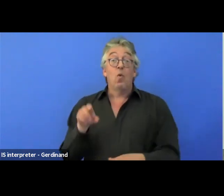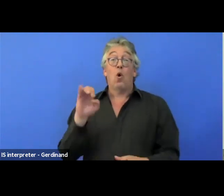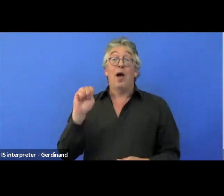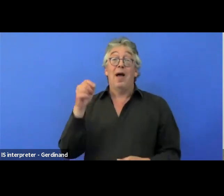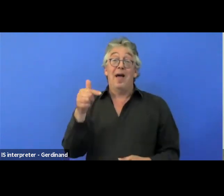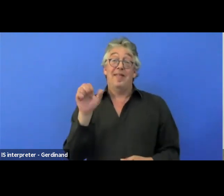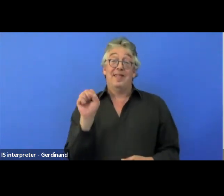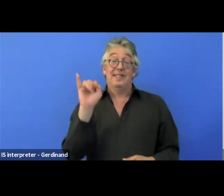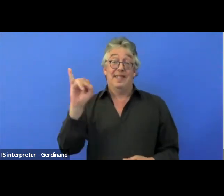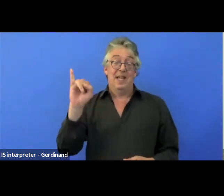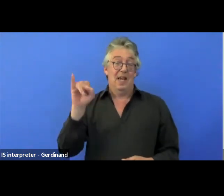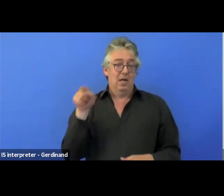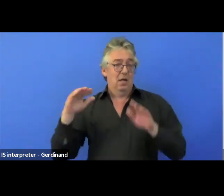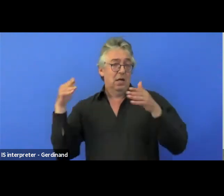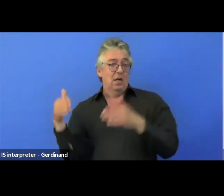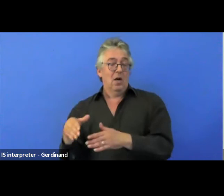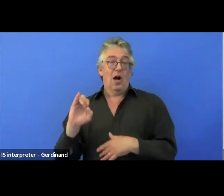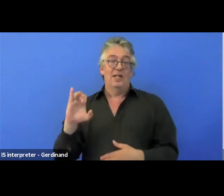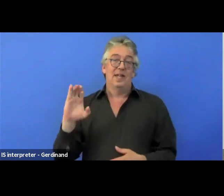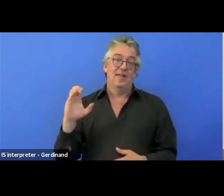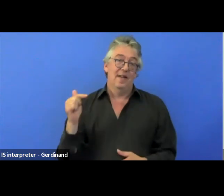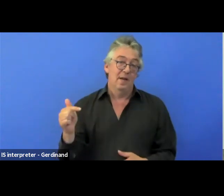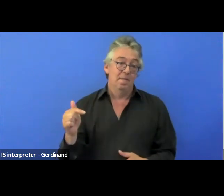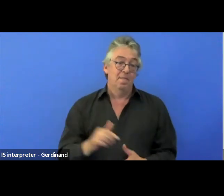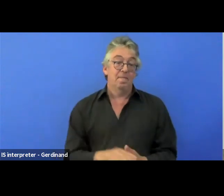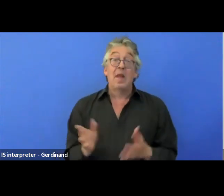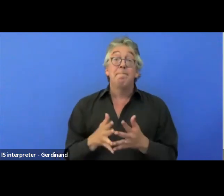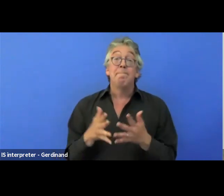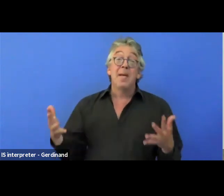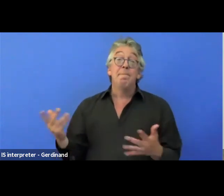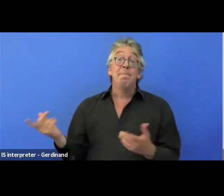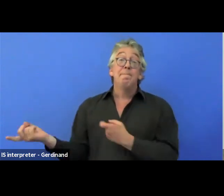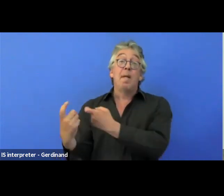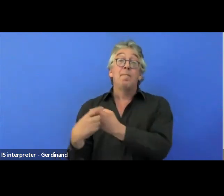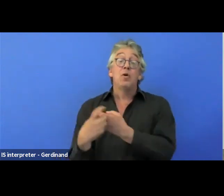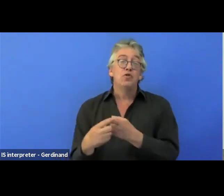in which the main members are mostly ICT companies.